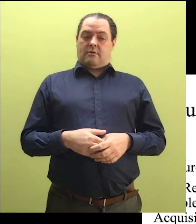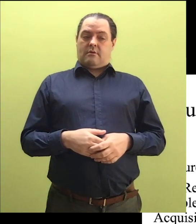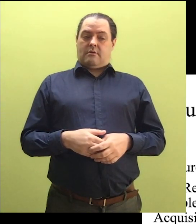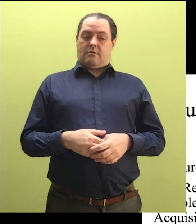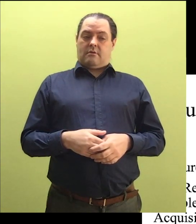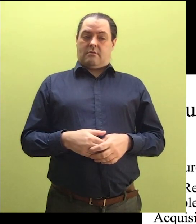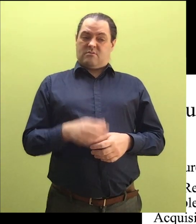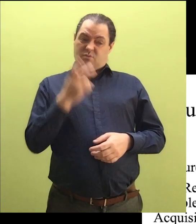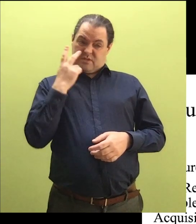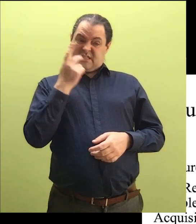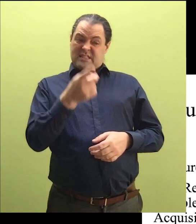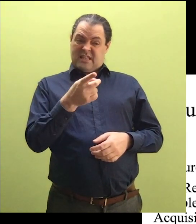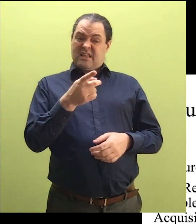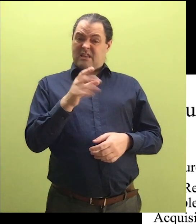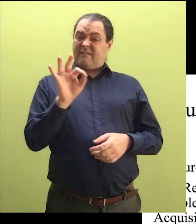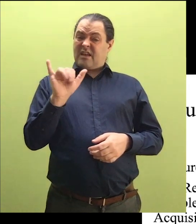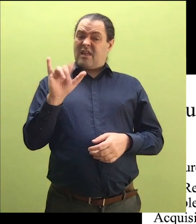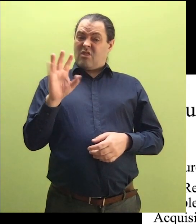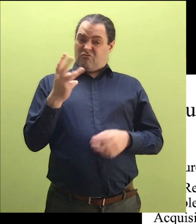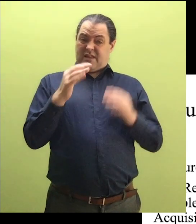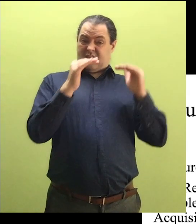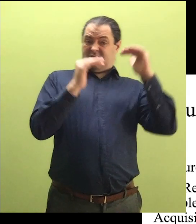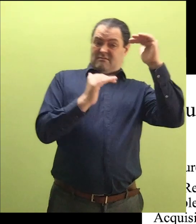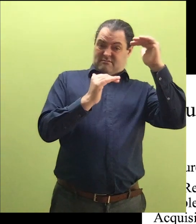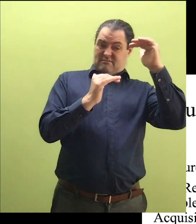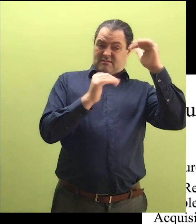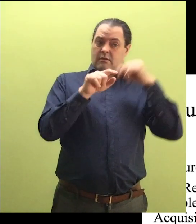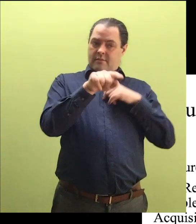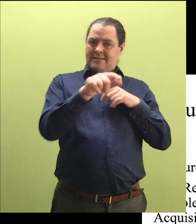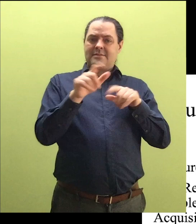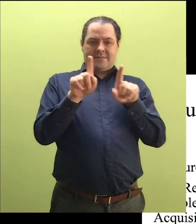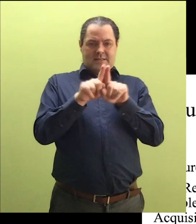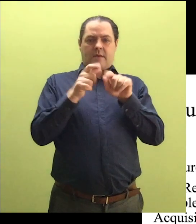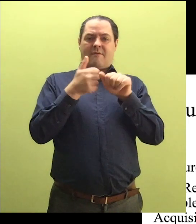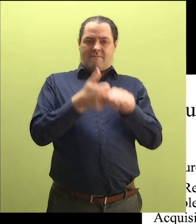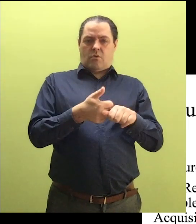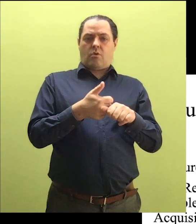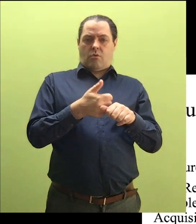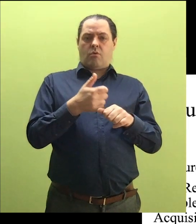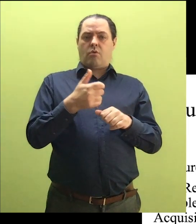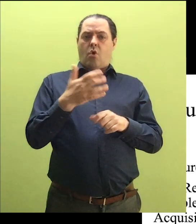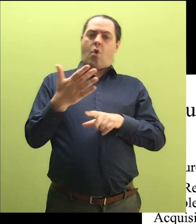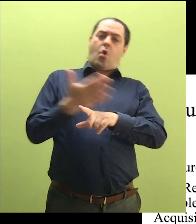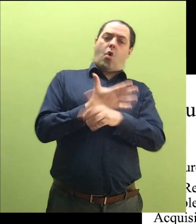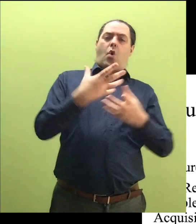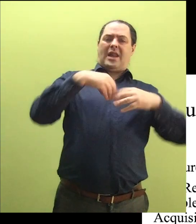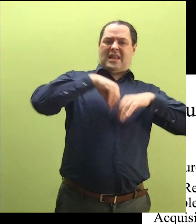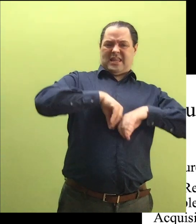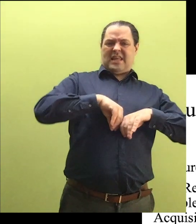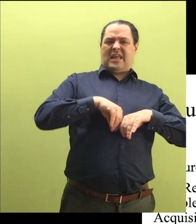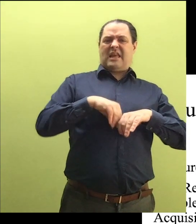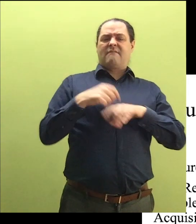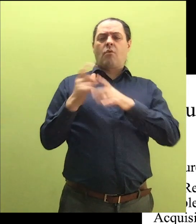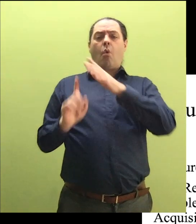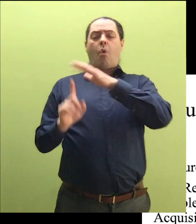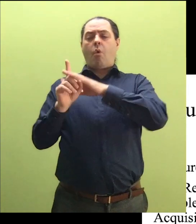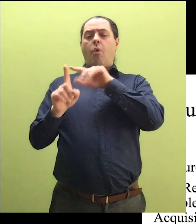mostly produced simplex closes for inchoatives. To compare the intercept with other predictor settings, we take the effect